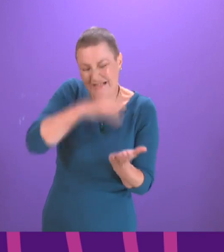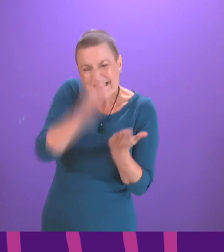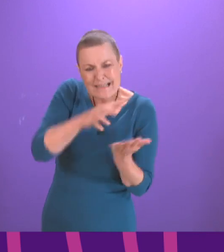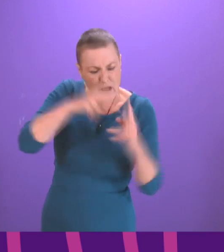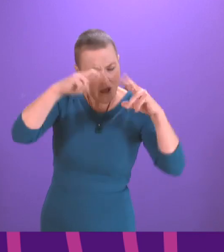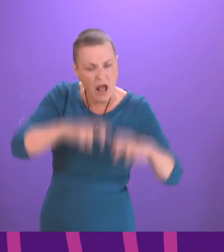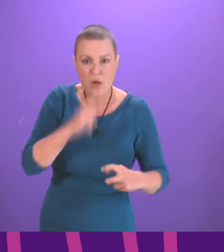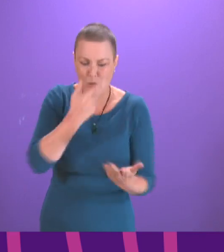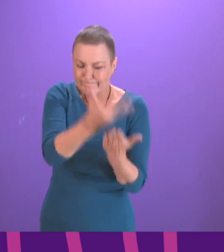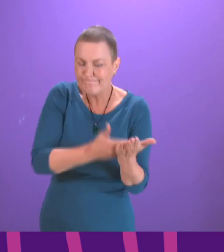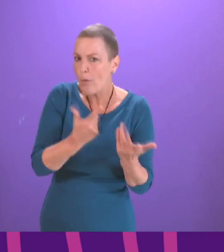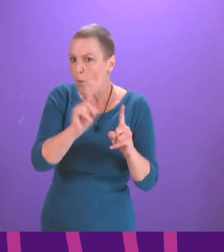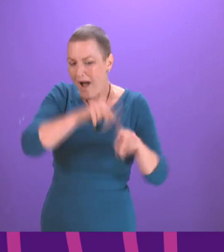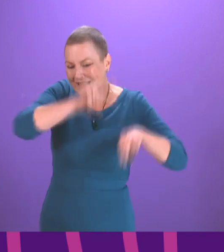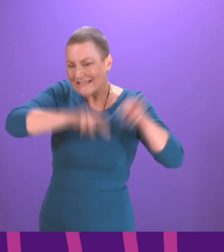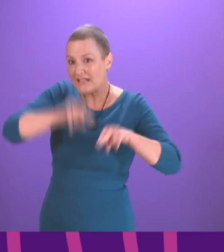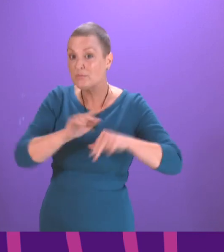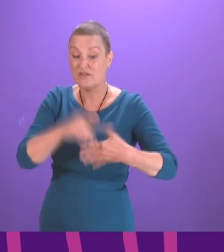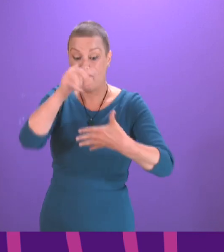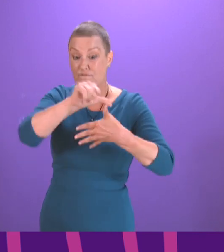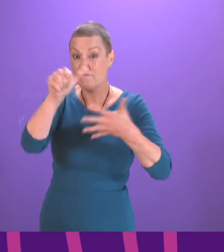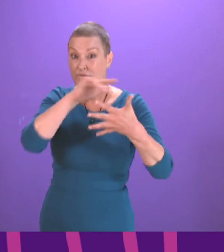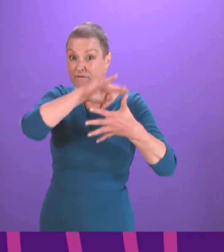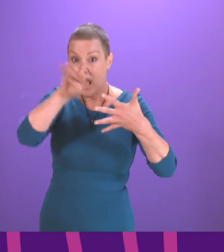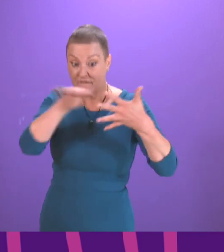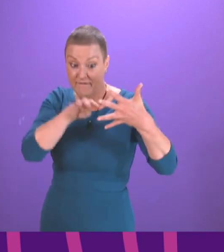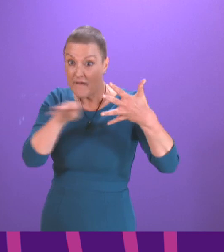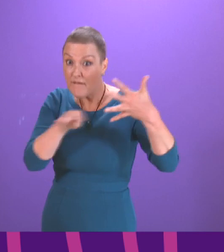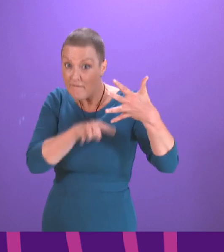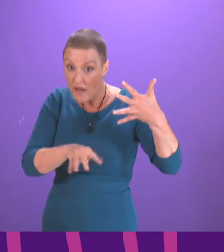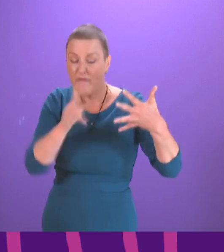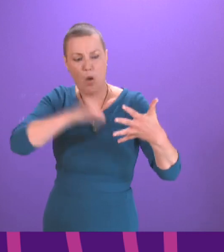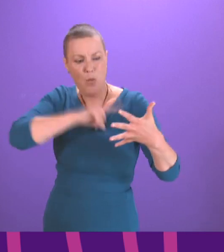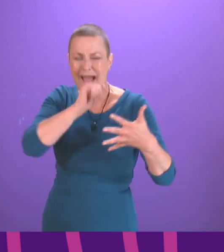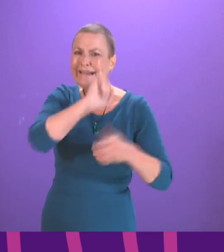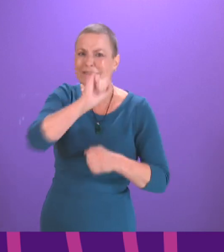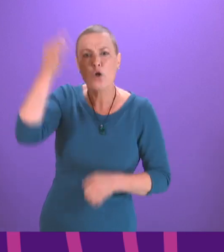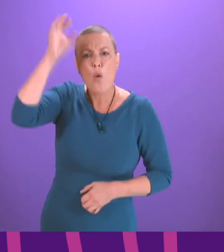which sets out our assessment of each of the five factors and our overall judgment for each local authority area.